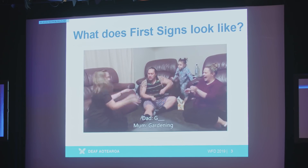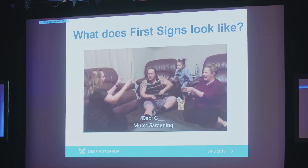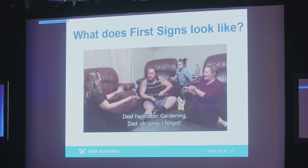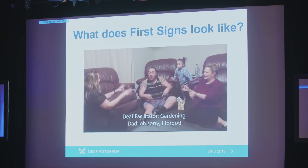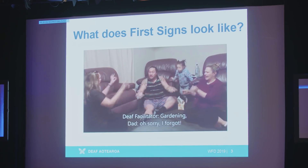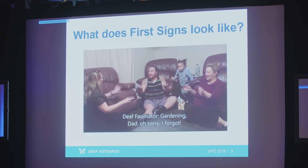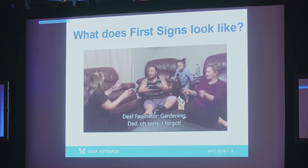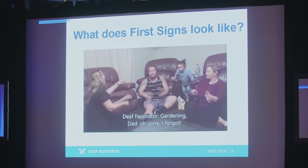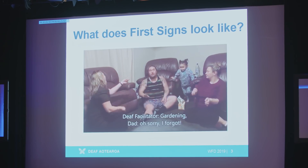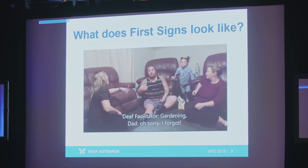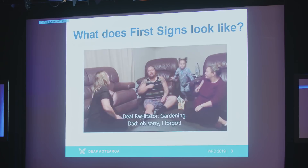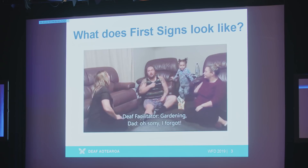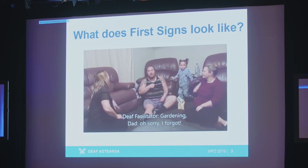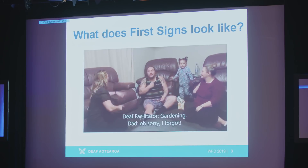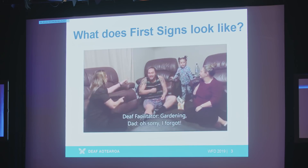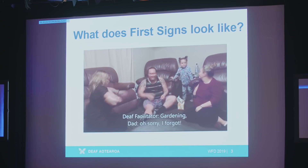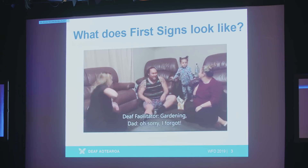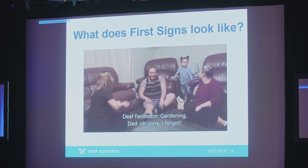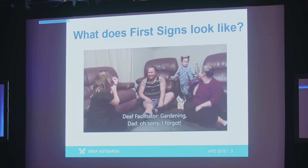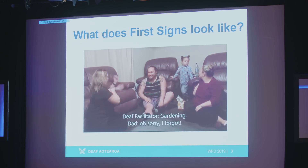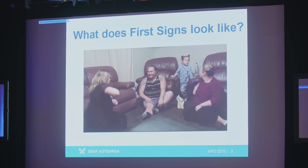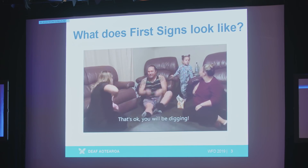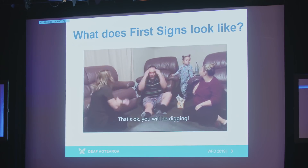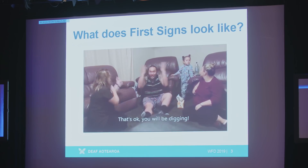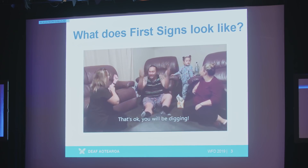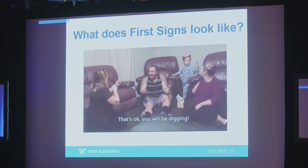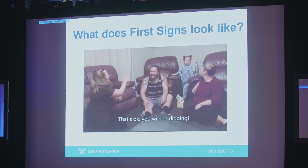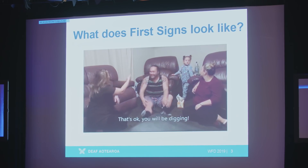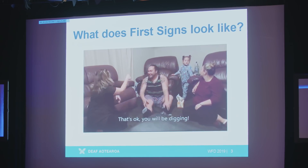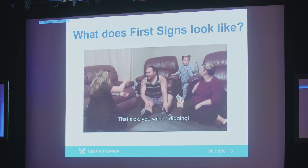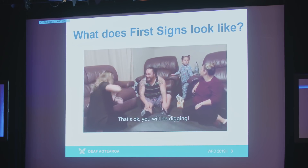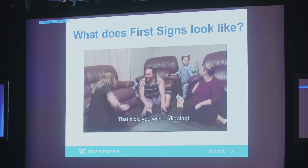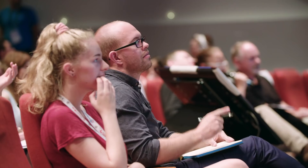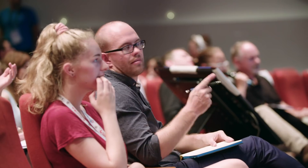So, we established the First Signs service at Deaf Aotearoa in 2014.